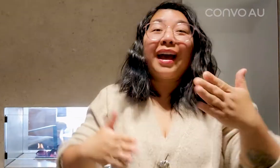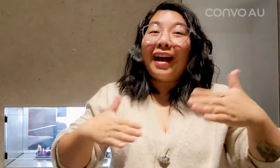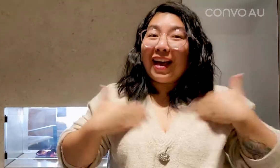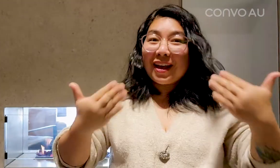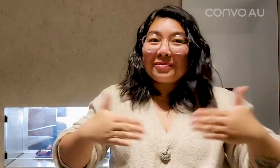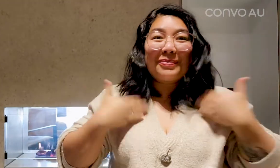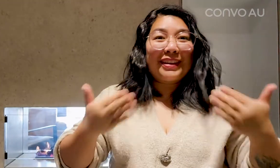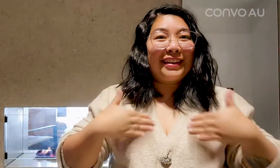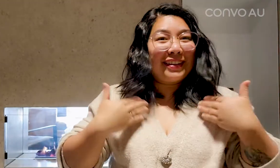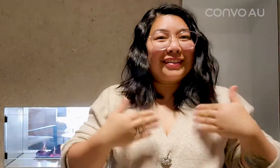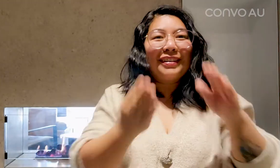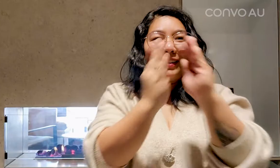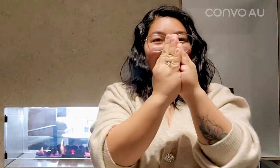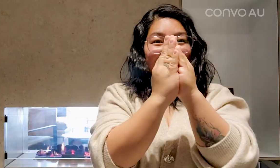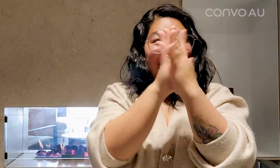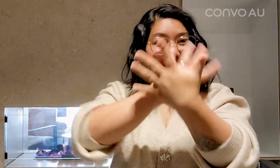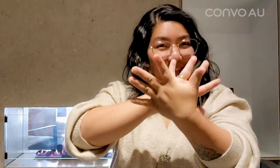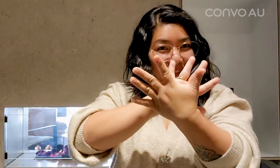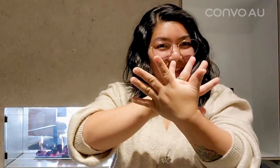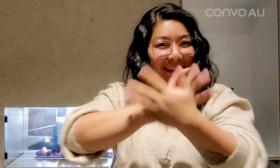Happy International Day of Sign Languages.